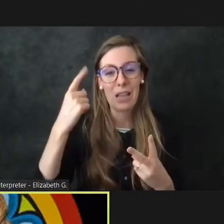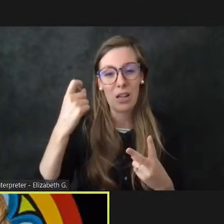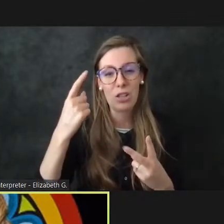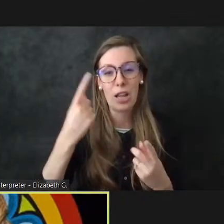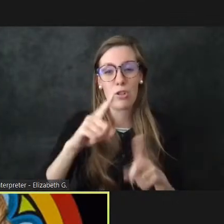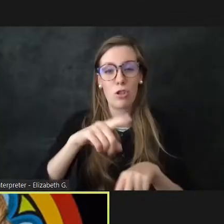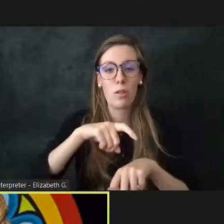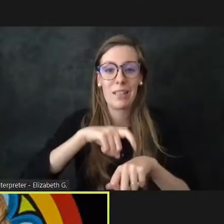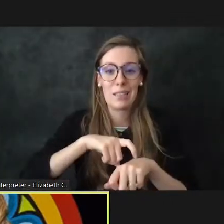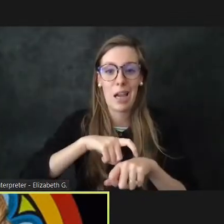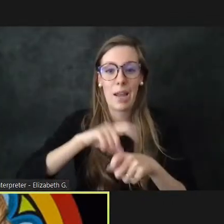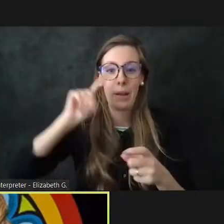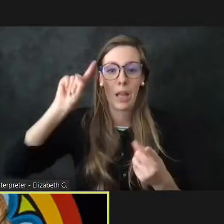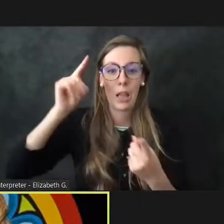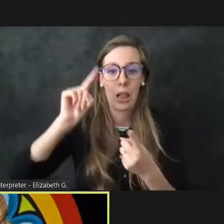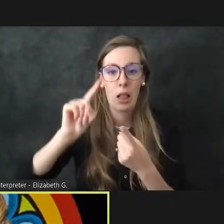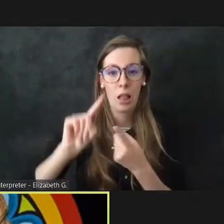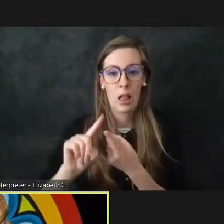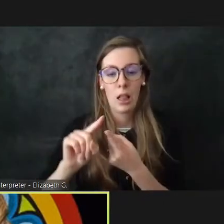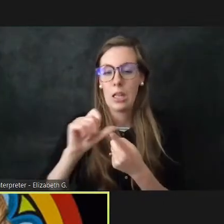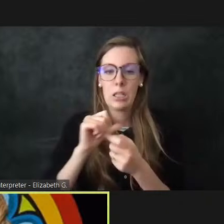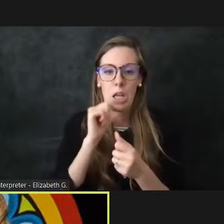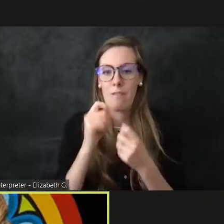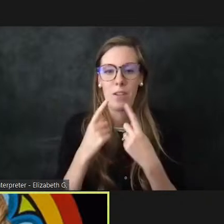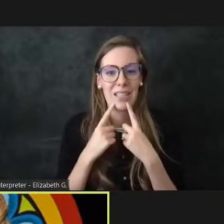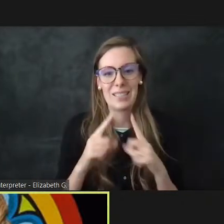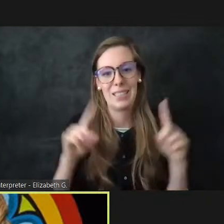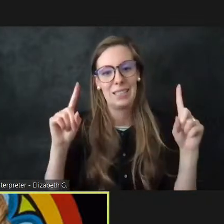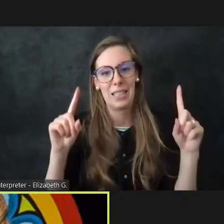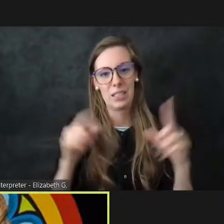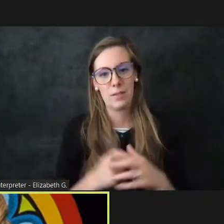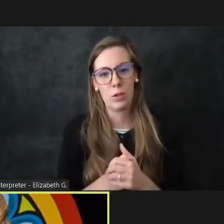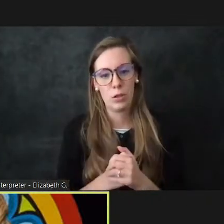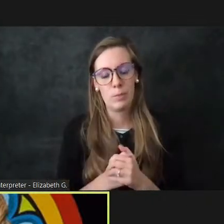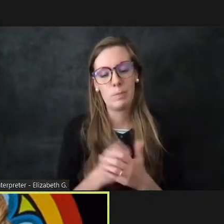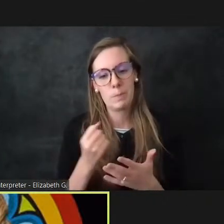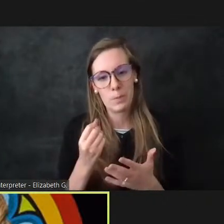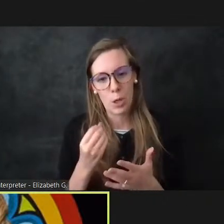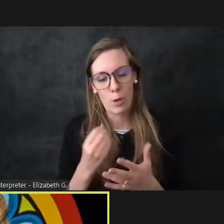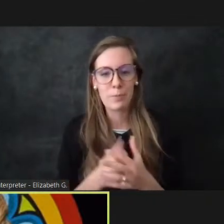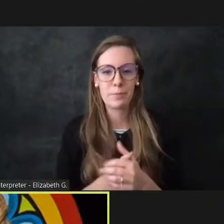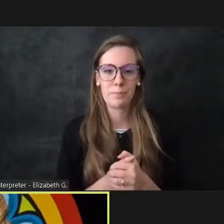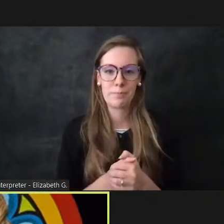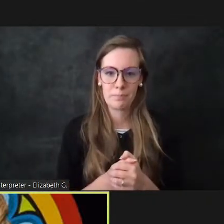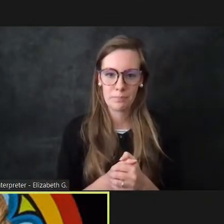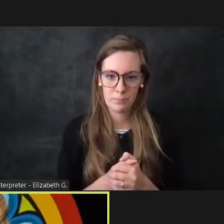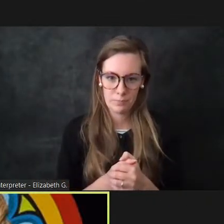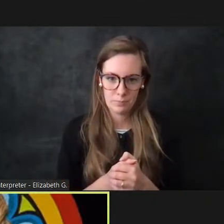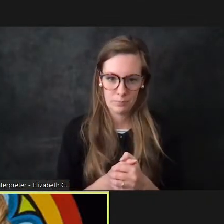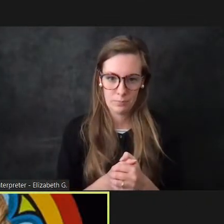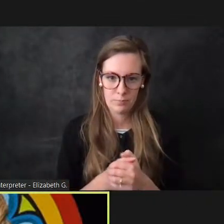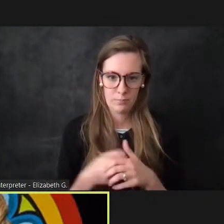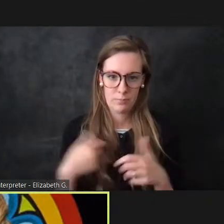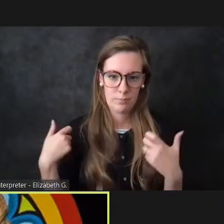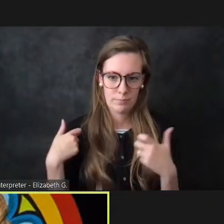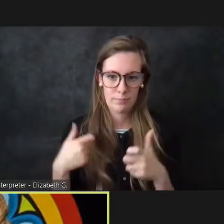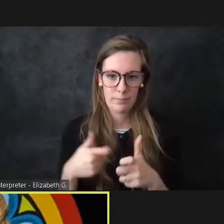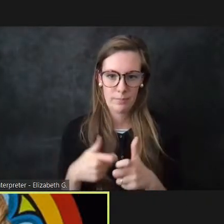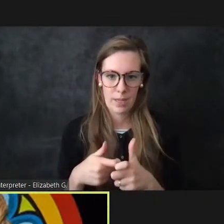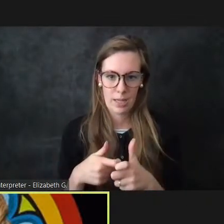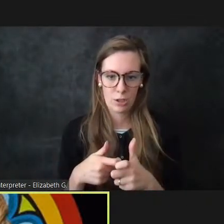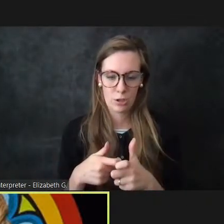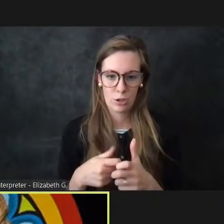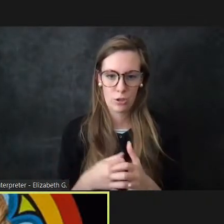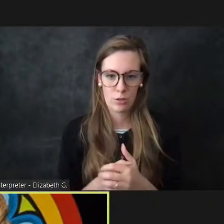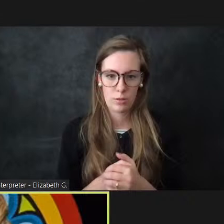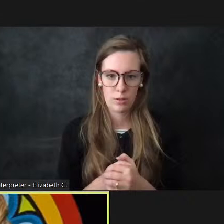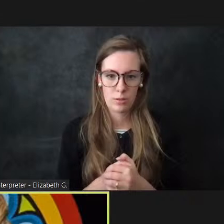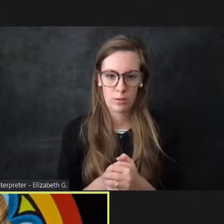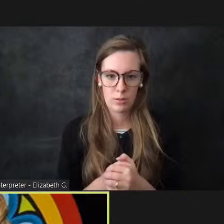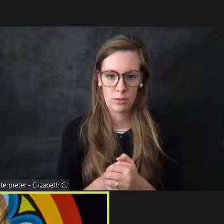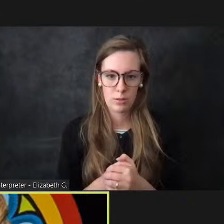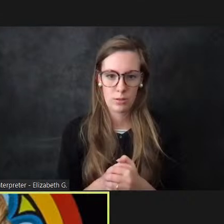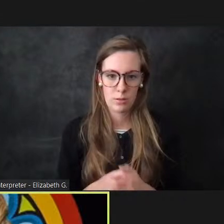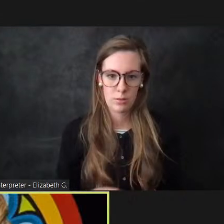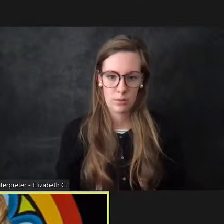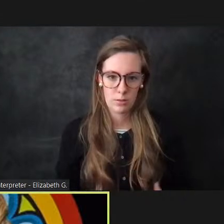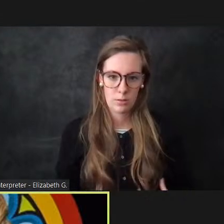diminish with time battle.